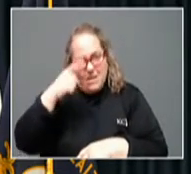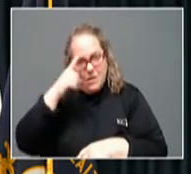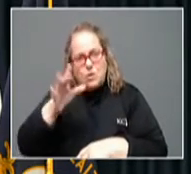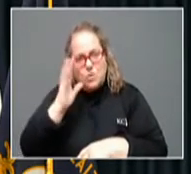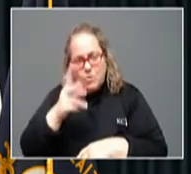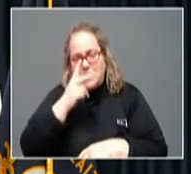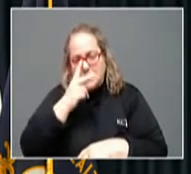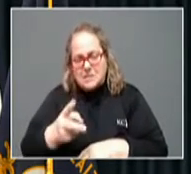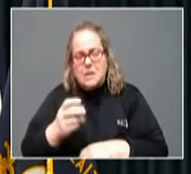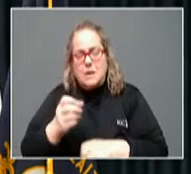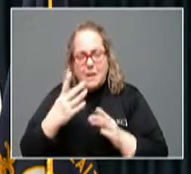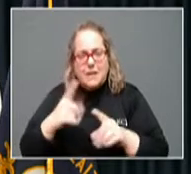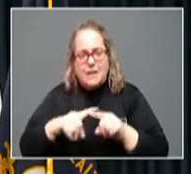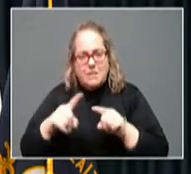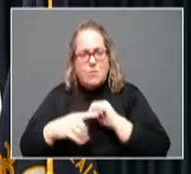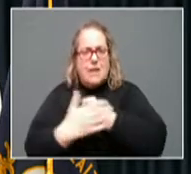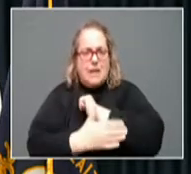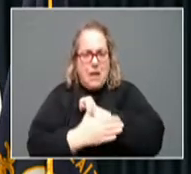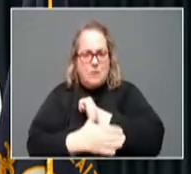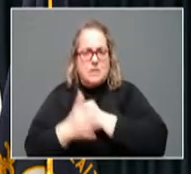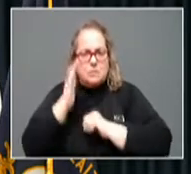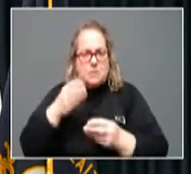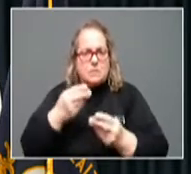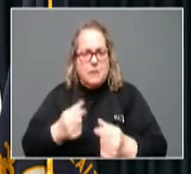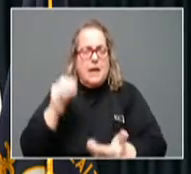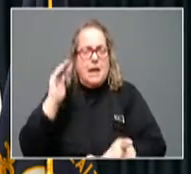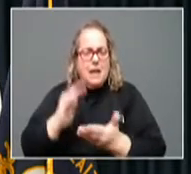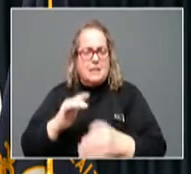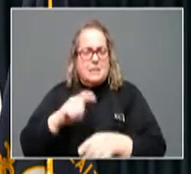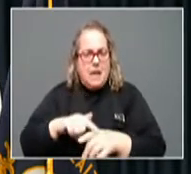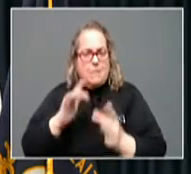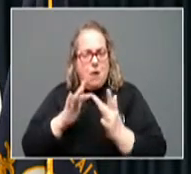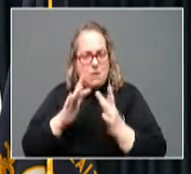spend less time contacting people directly who test positive. But let me